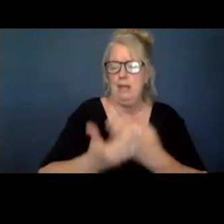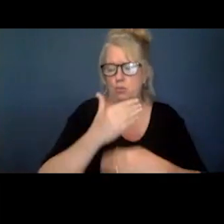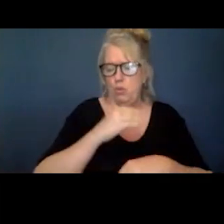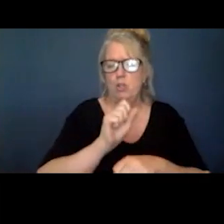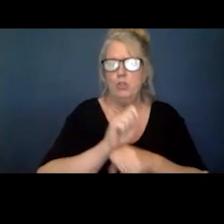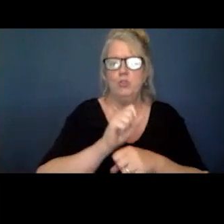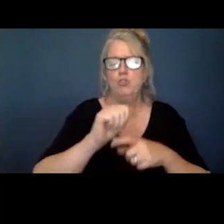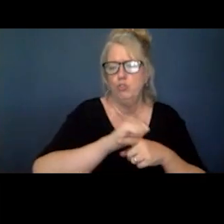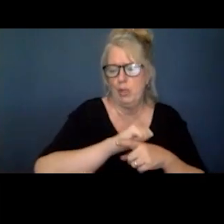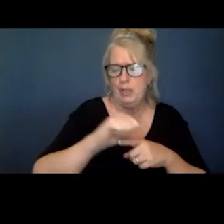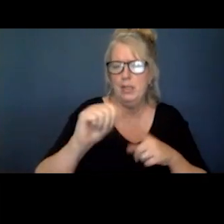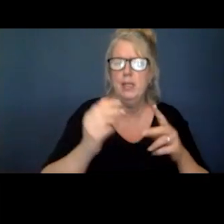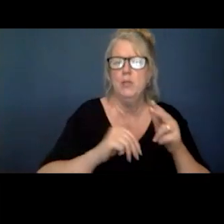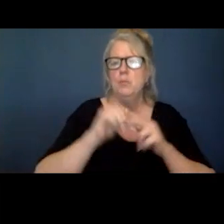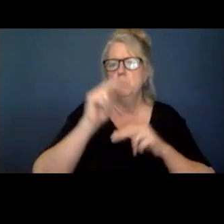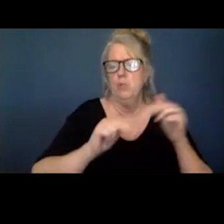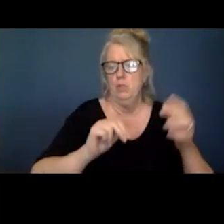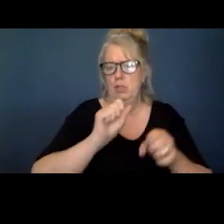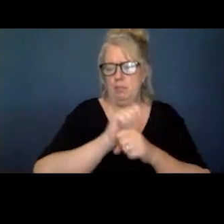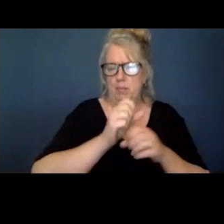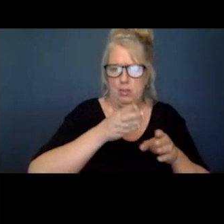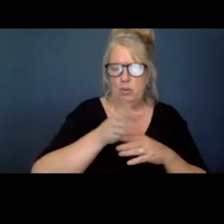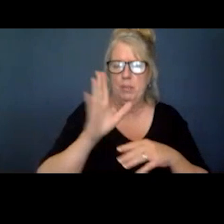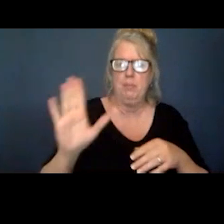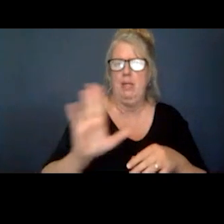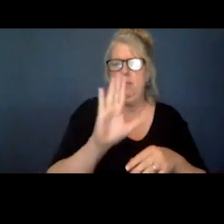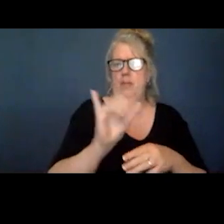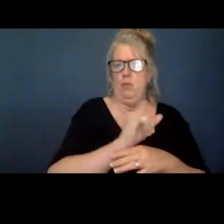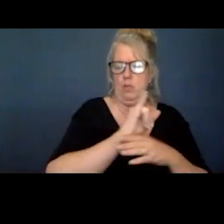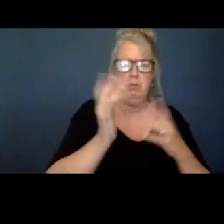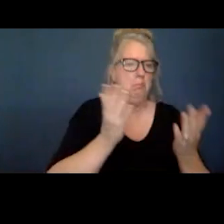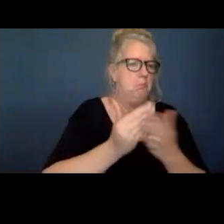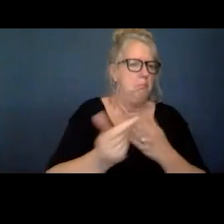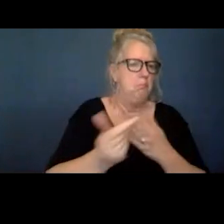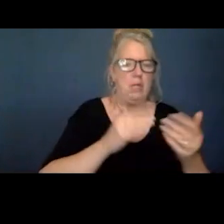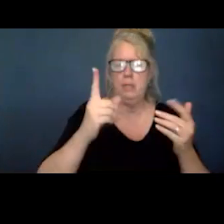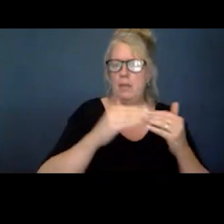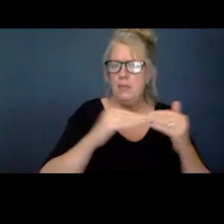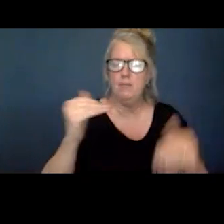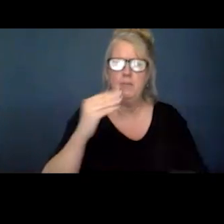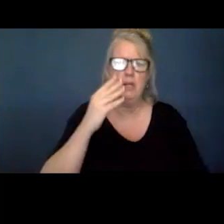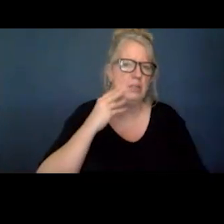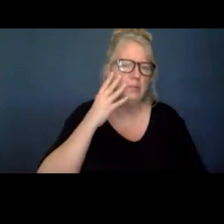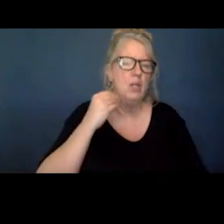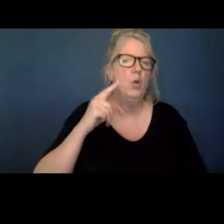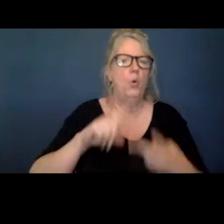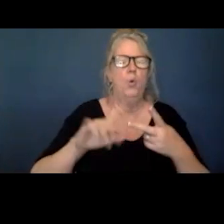people build meaningful careers in their industry, no matter their level of experience or ability.